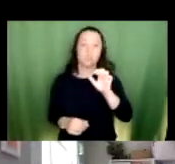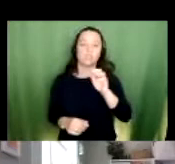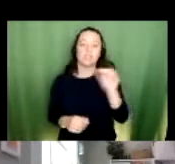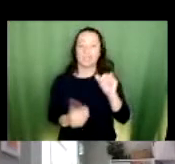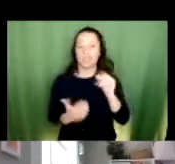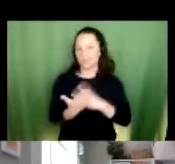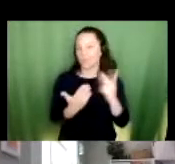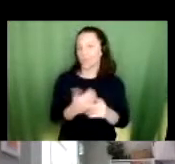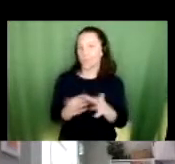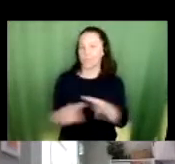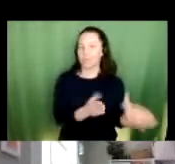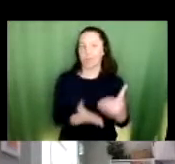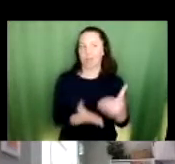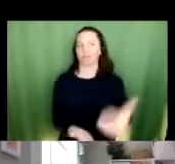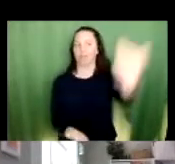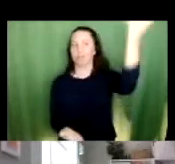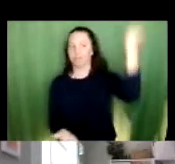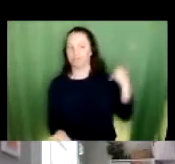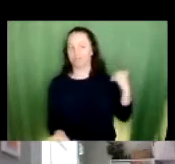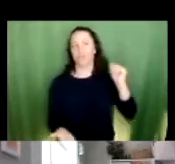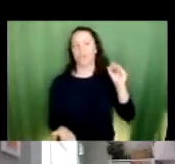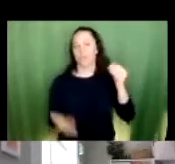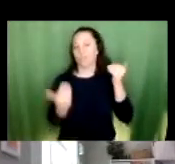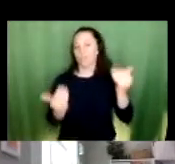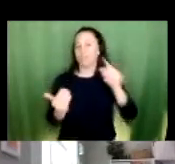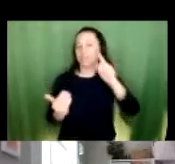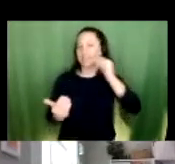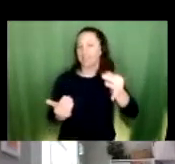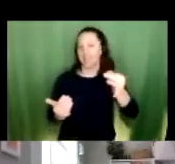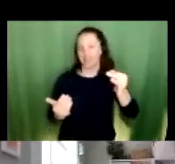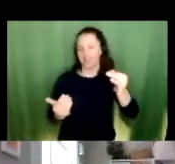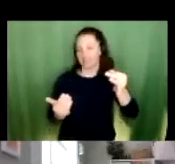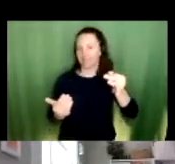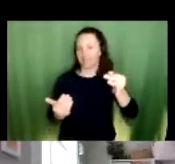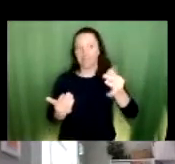so we had to make a decision based on the knowledge we had at the time,